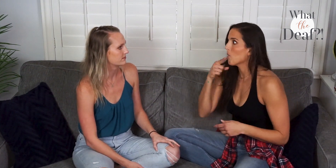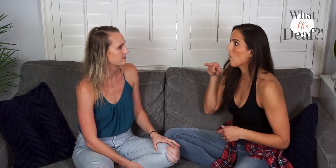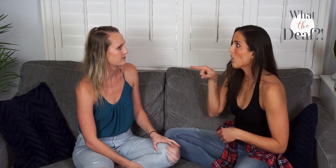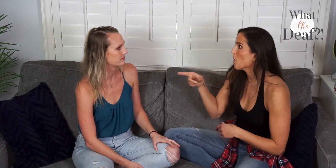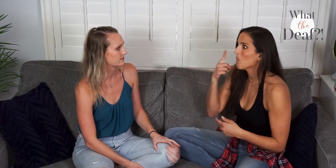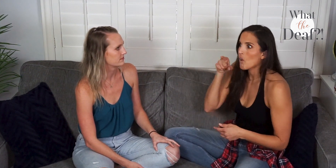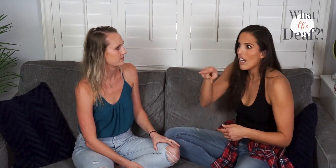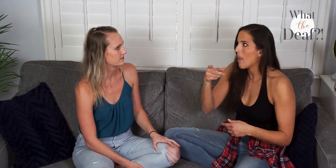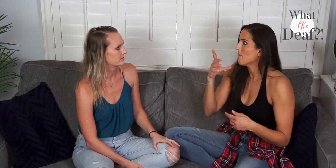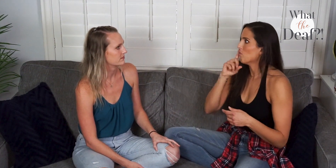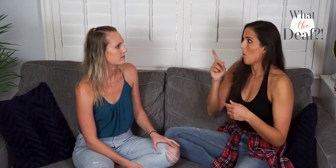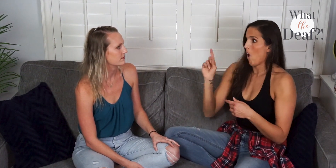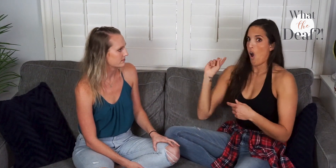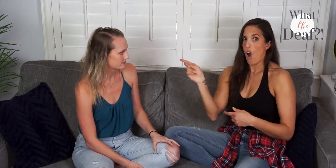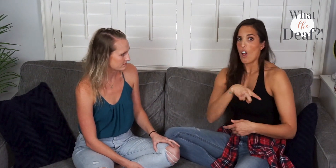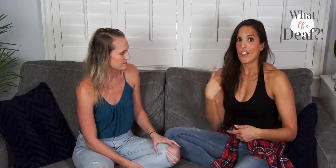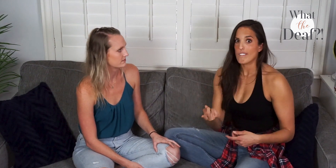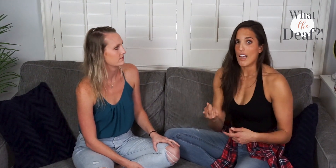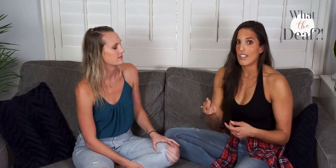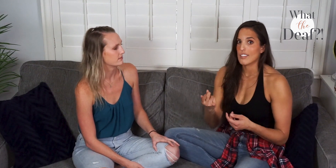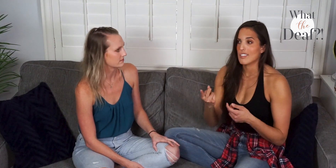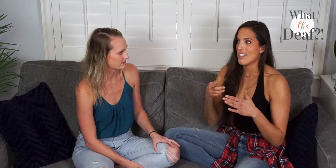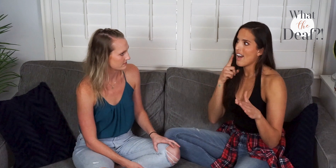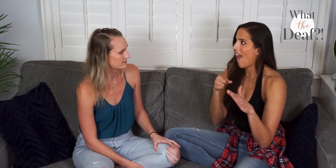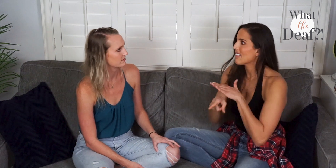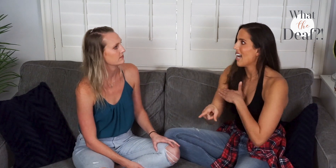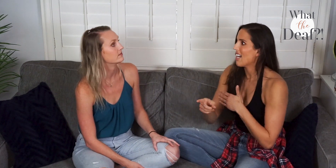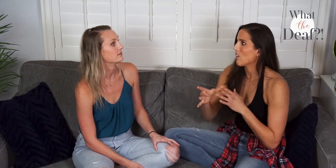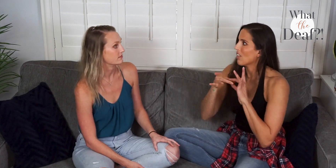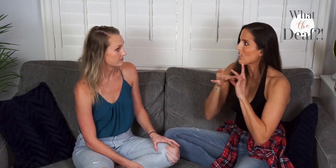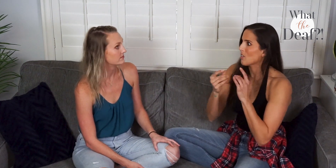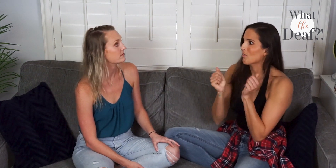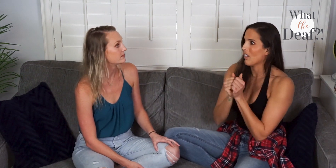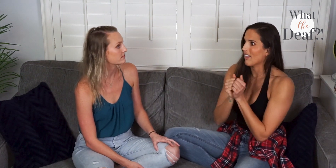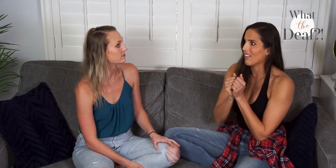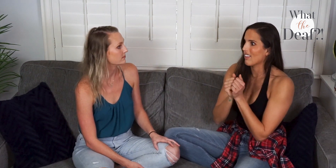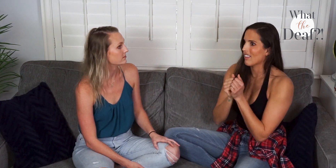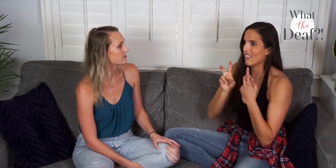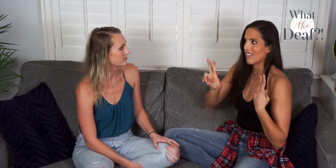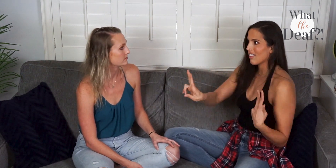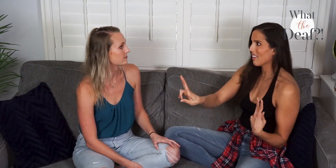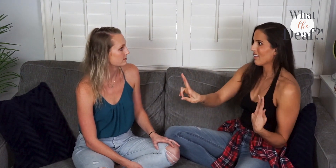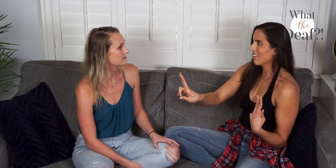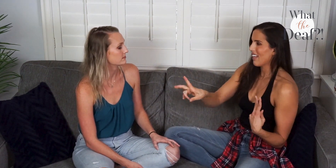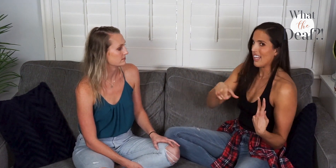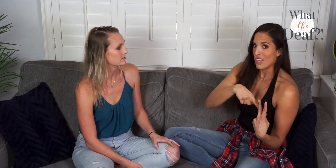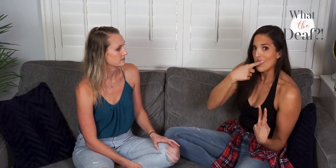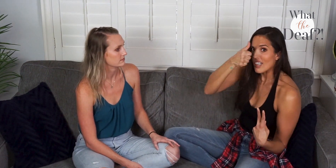for you, for him, for all of us! To navigate a relationship with our partners.